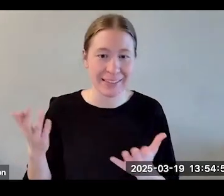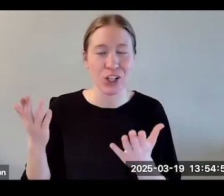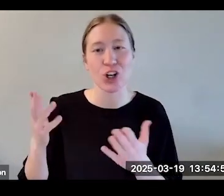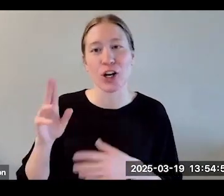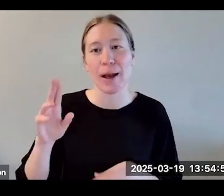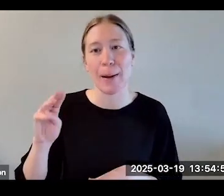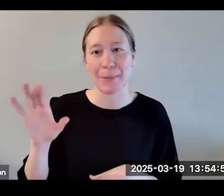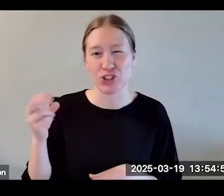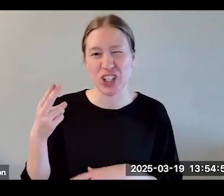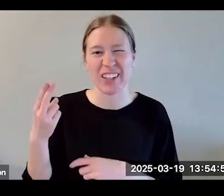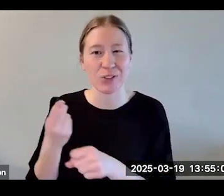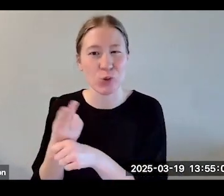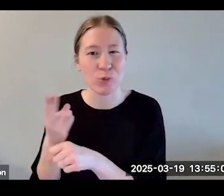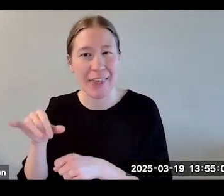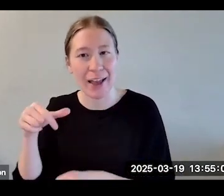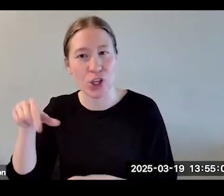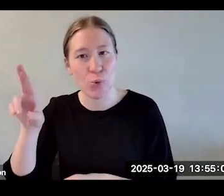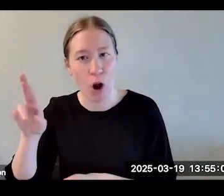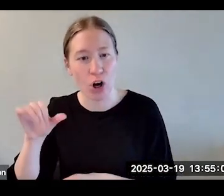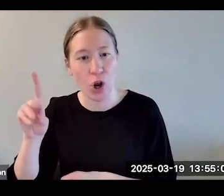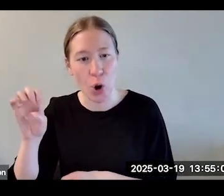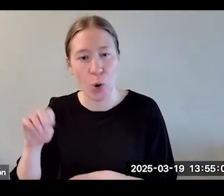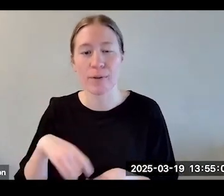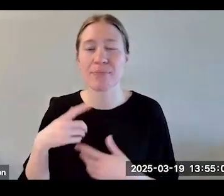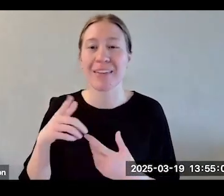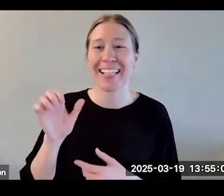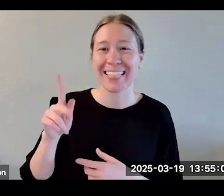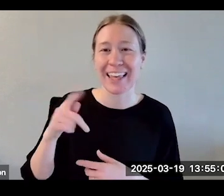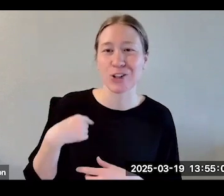where we talk about recorded presentations and trainings.